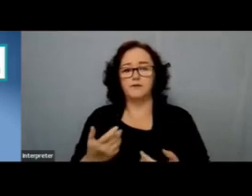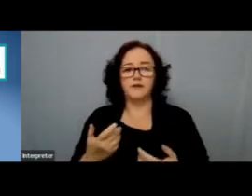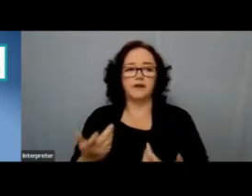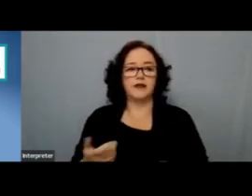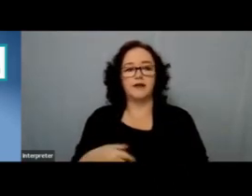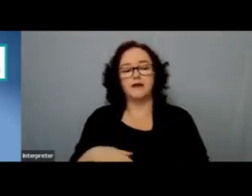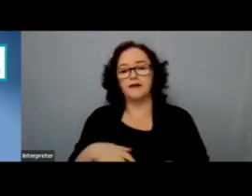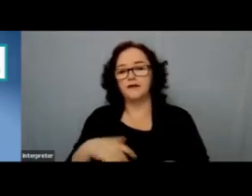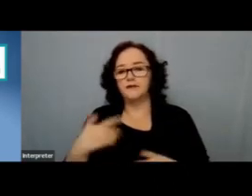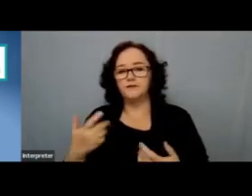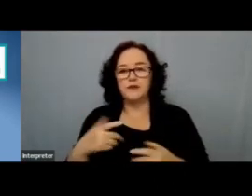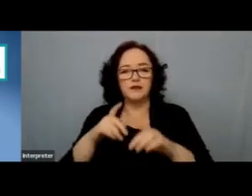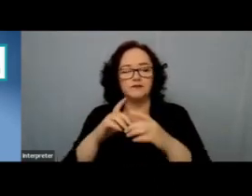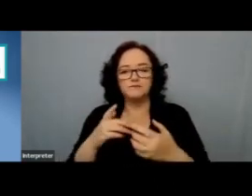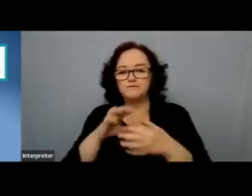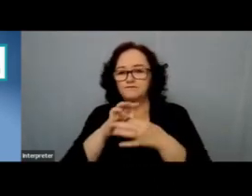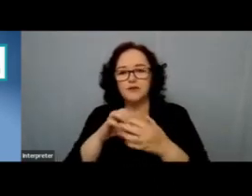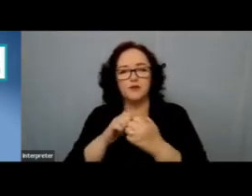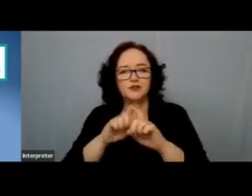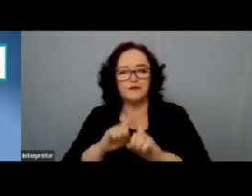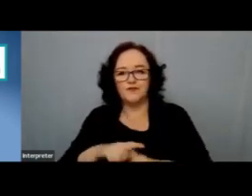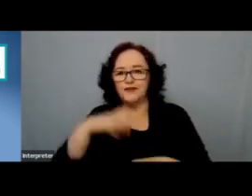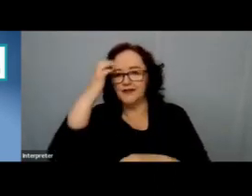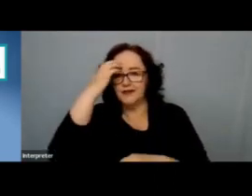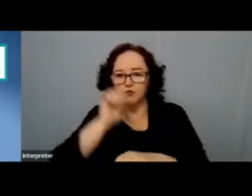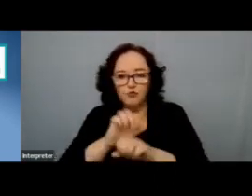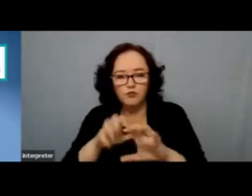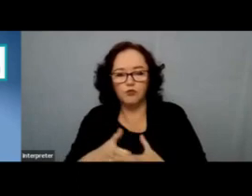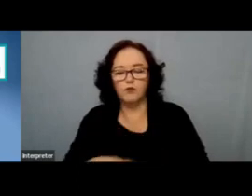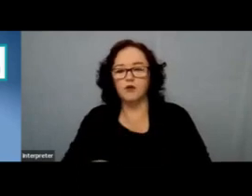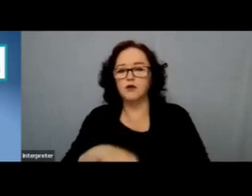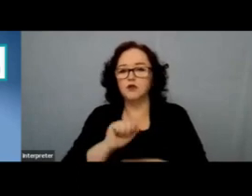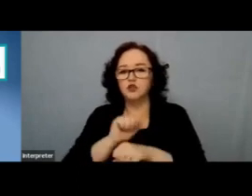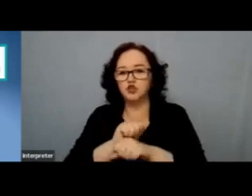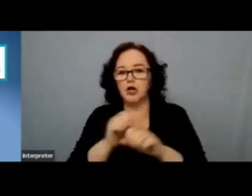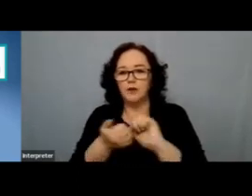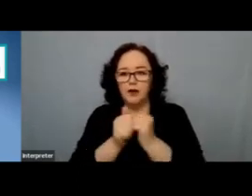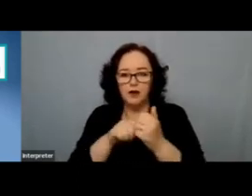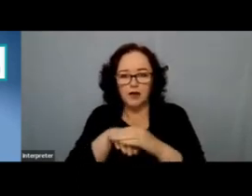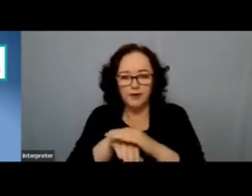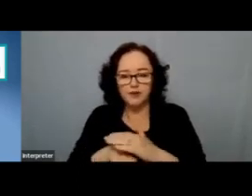Differing Cognitive Abilities Workgroup, the JAMA Job Accommodation Network has a lot of great information for